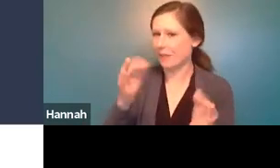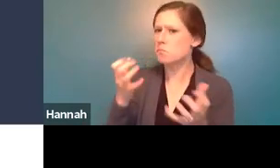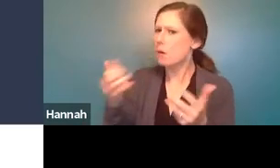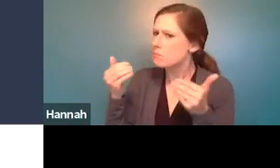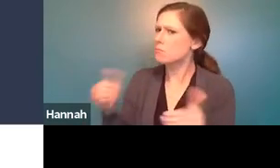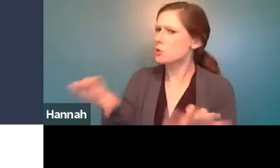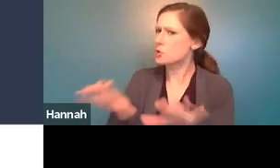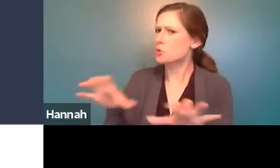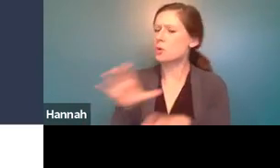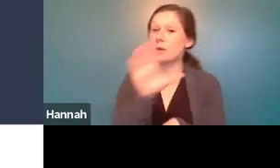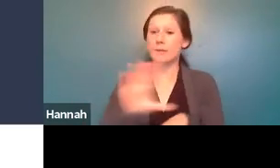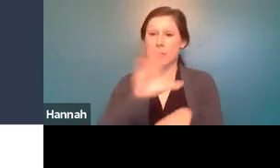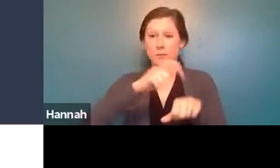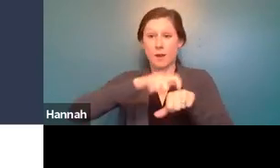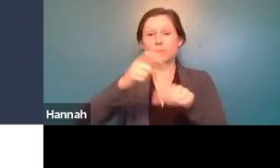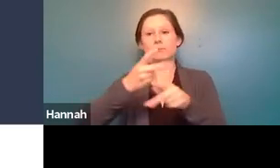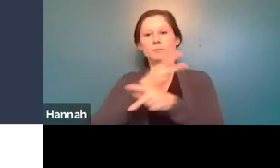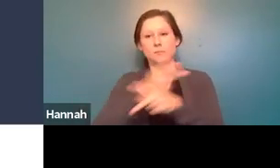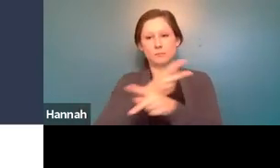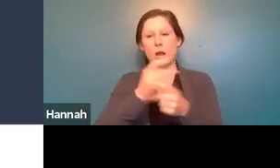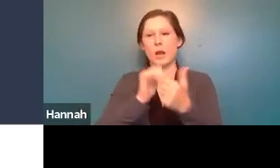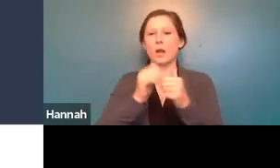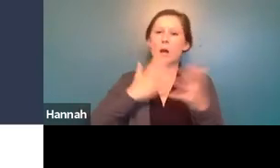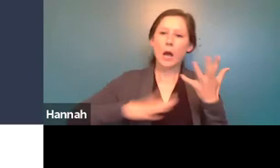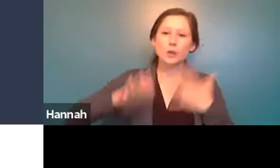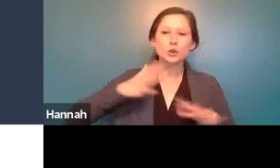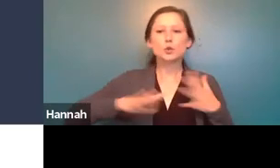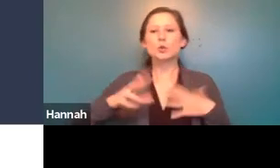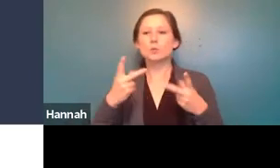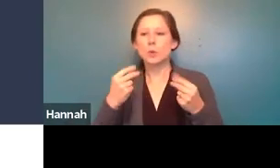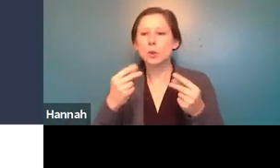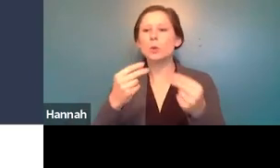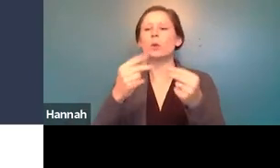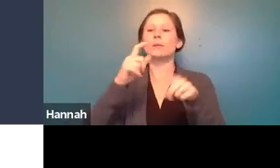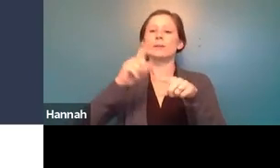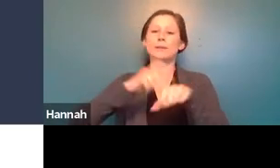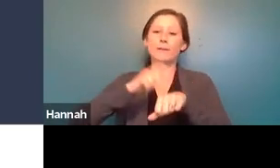their own time to figure out costumes and stuff and we just kind of provided them a platform to share that on our